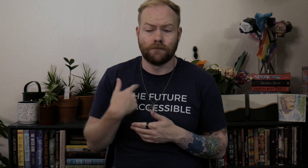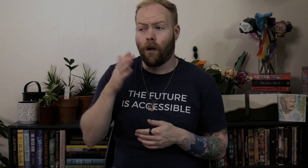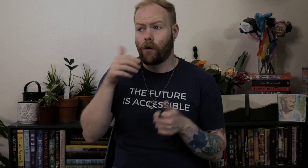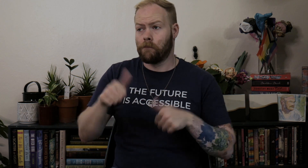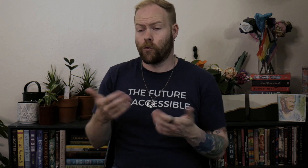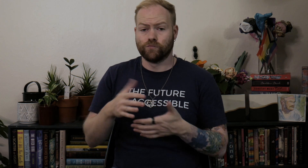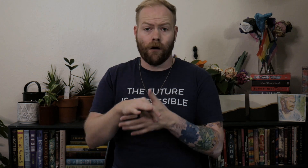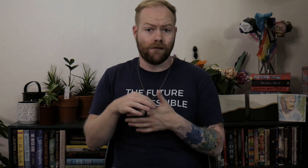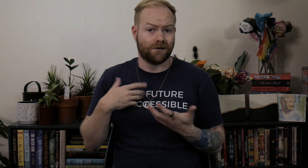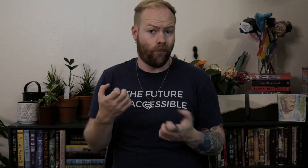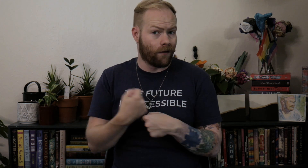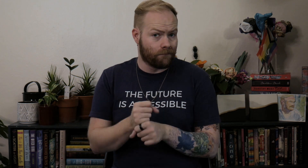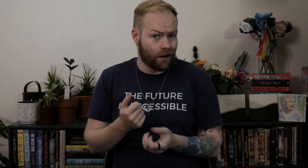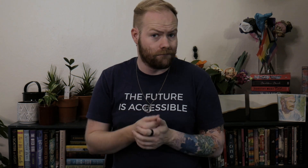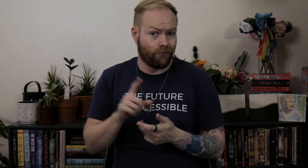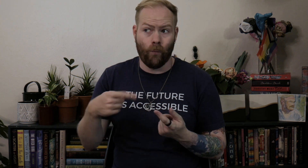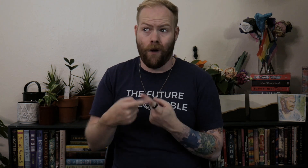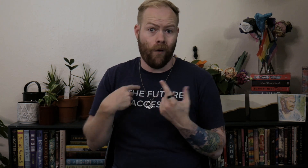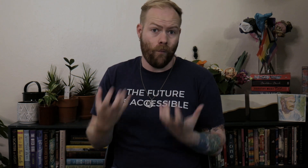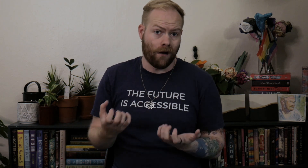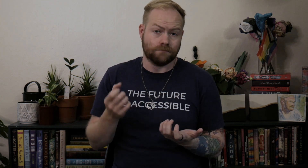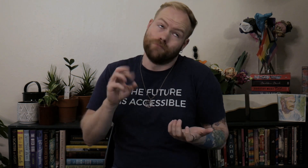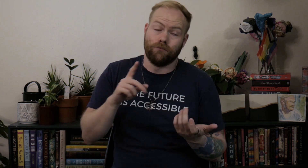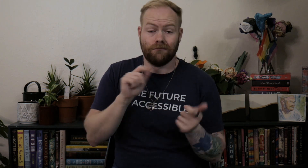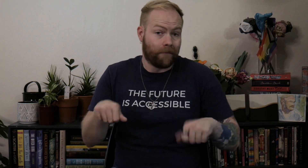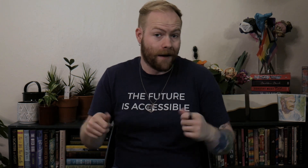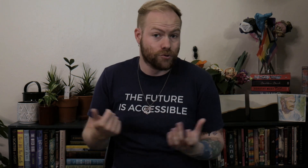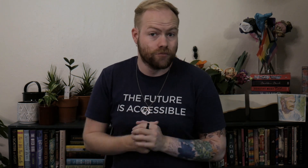I will post what content I want to make, when I want to or am able to.